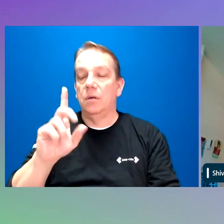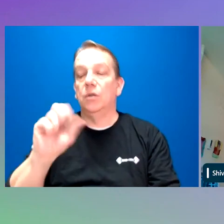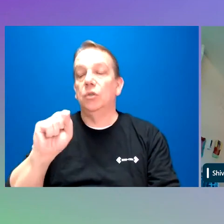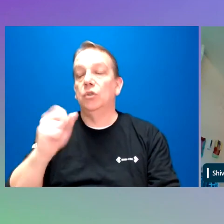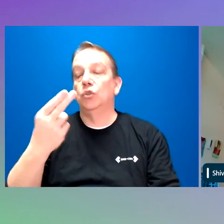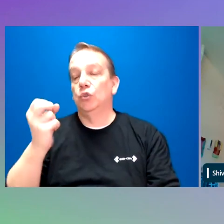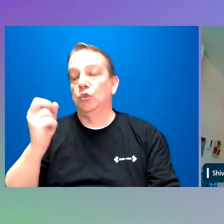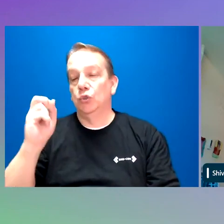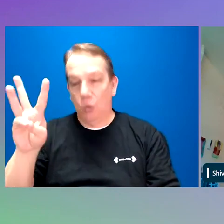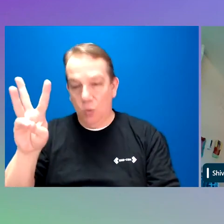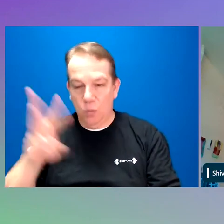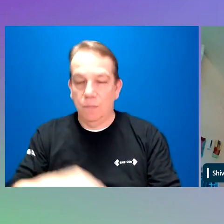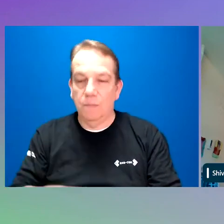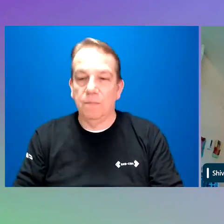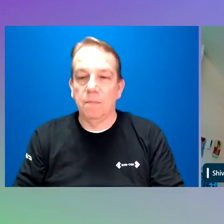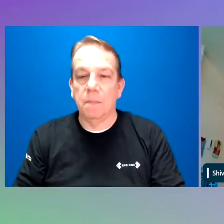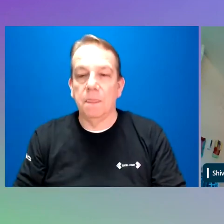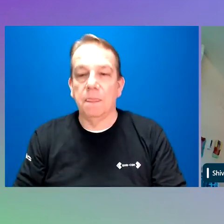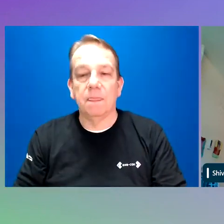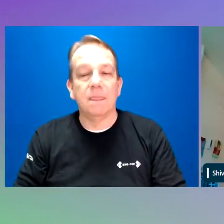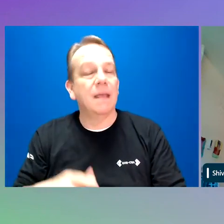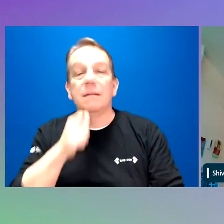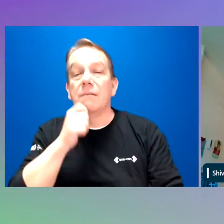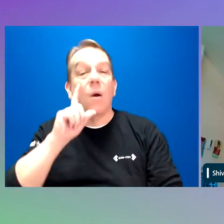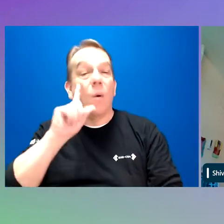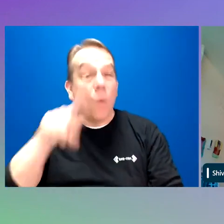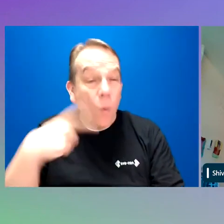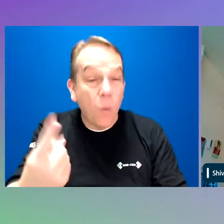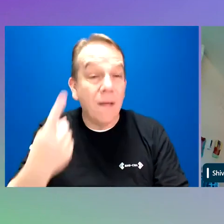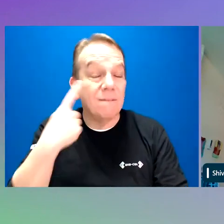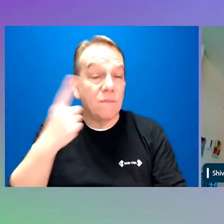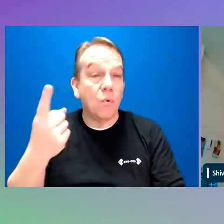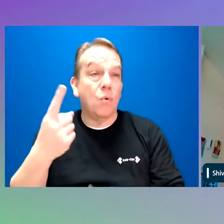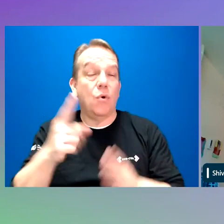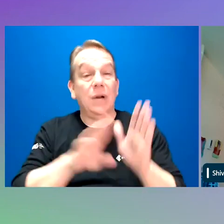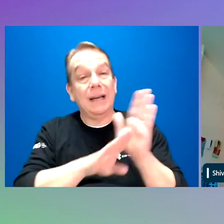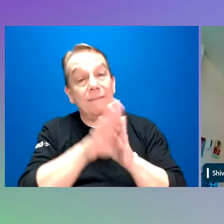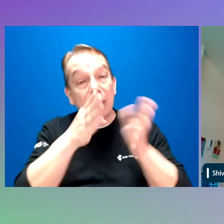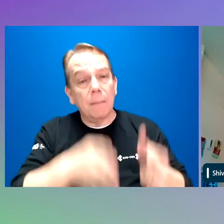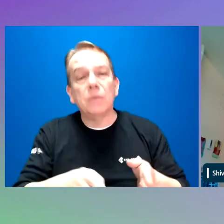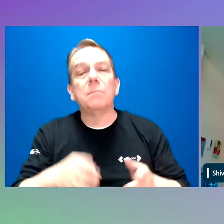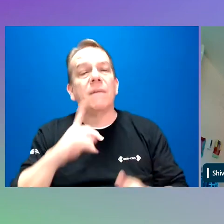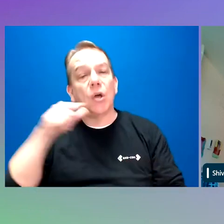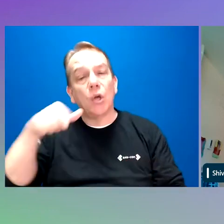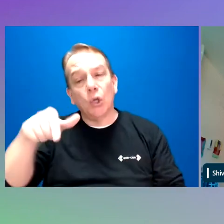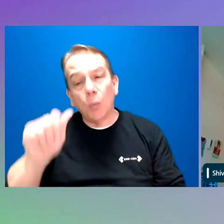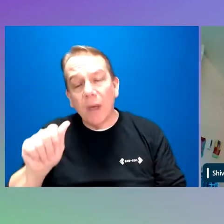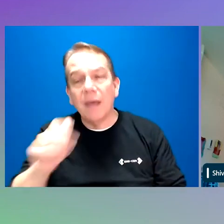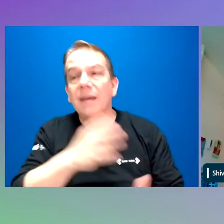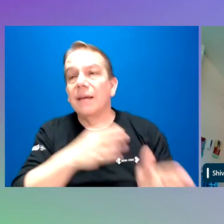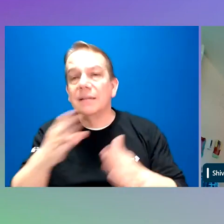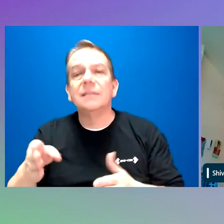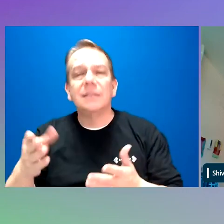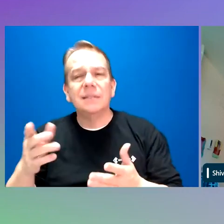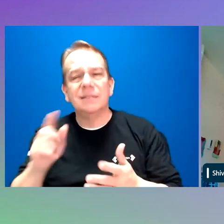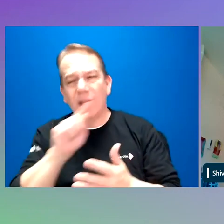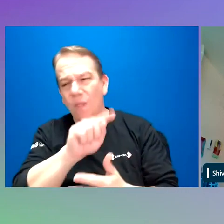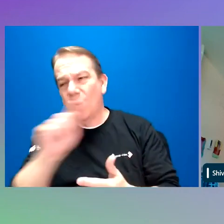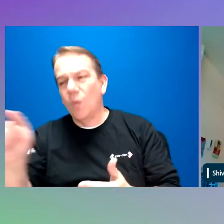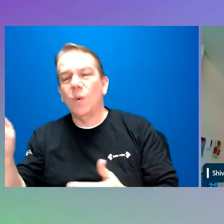then that's for all QA and developers. Everyone But once they have gone through that